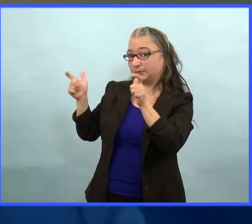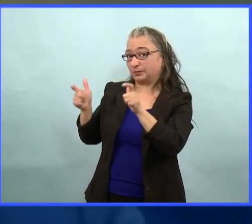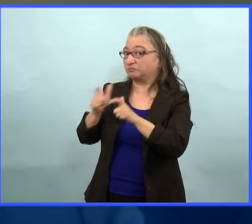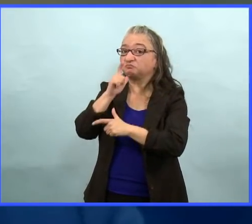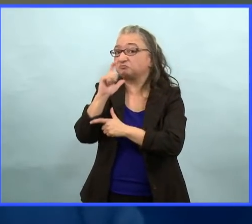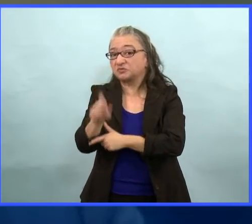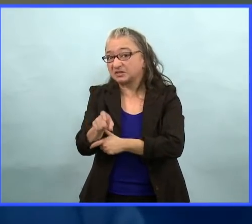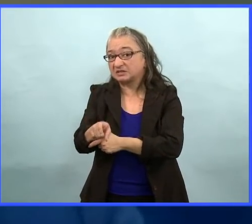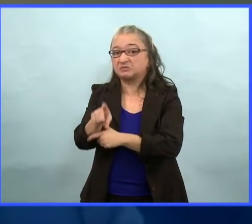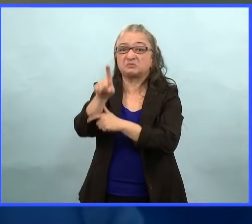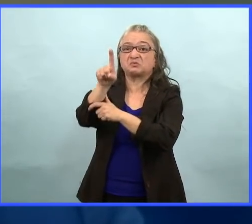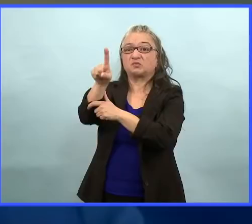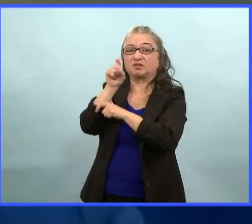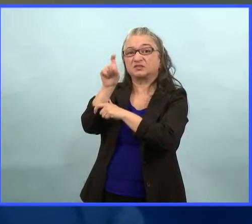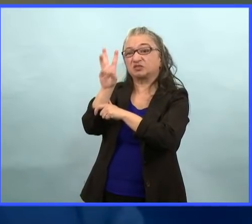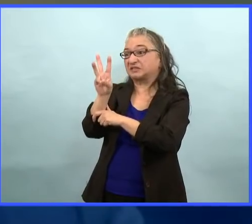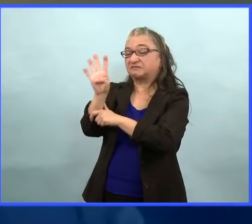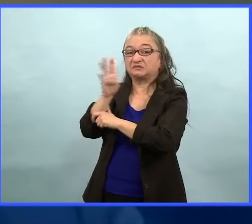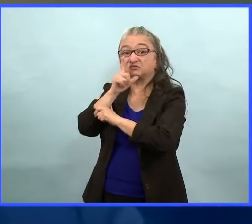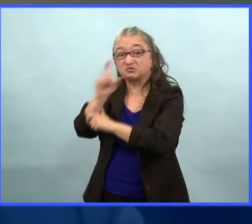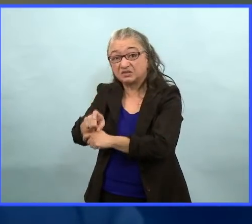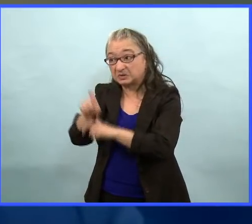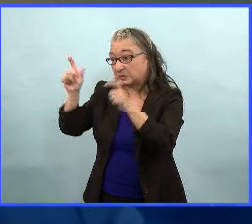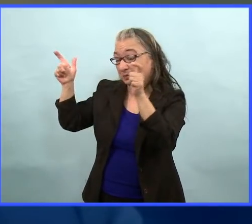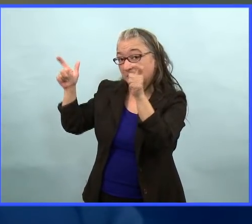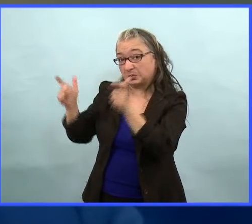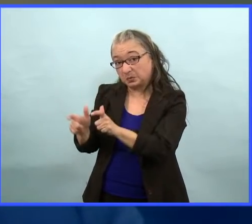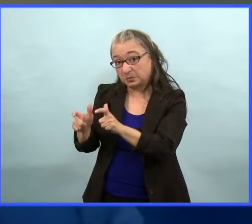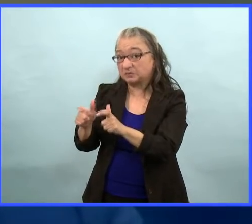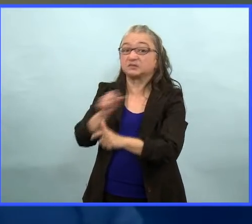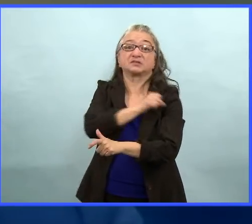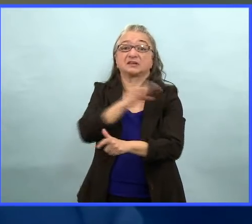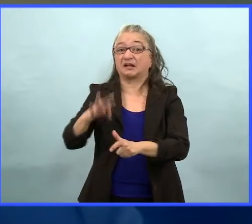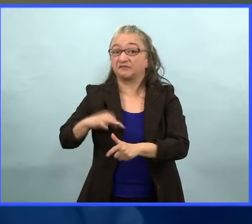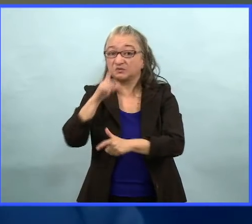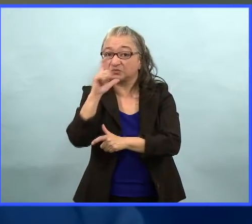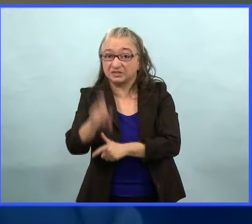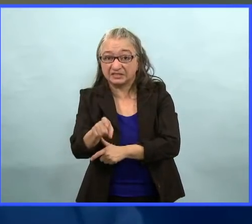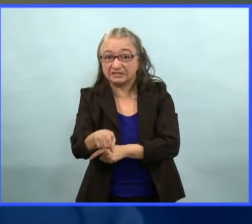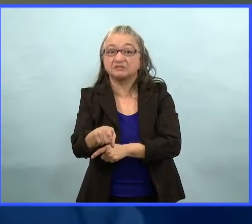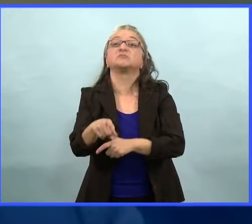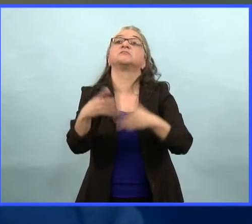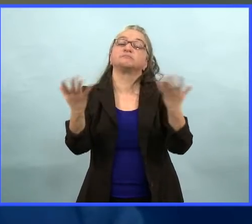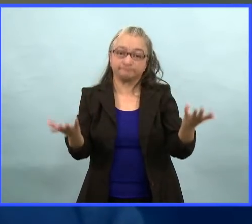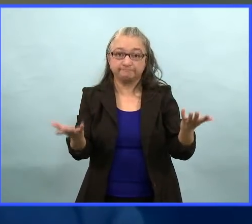that redeploying staff but but we're back to returning staff back to their operational role